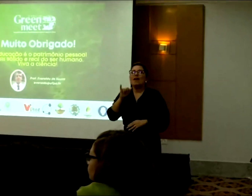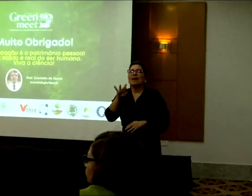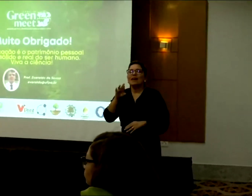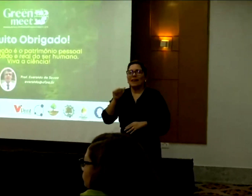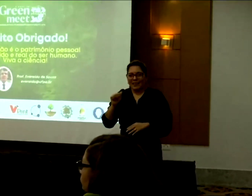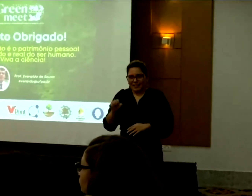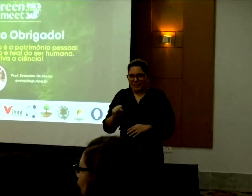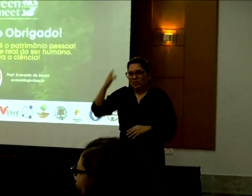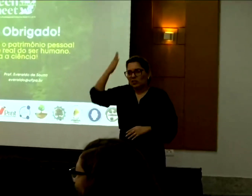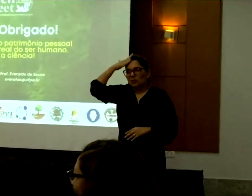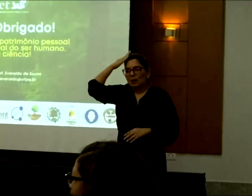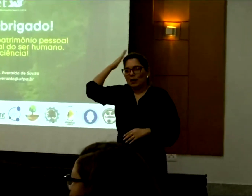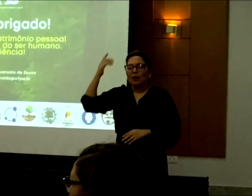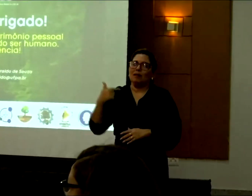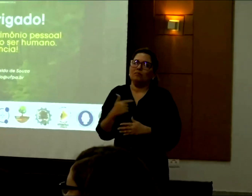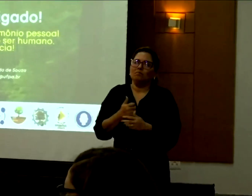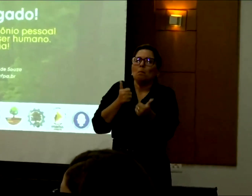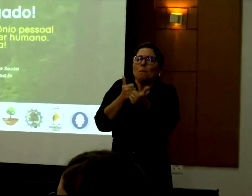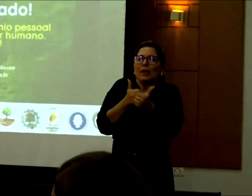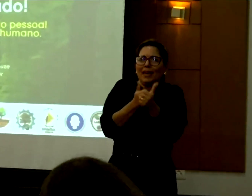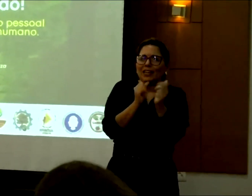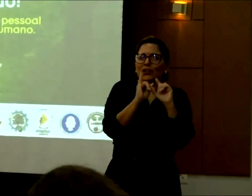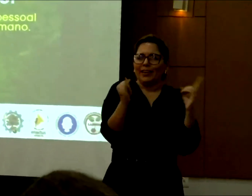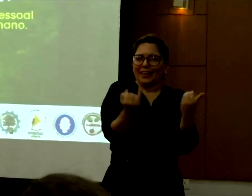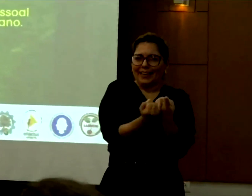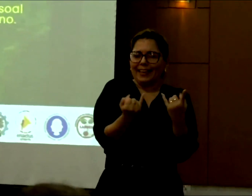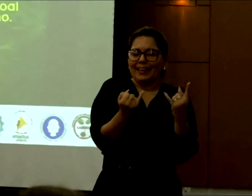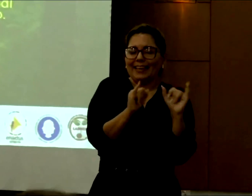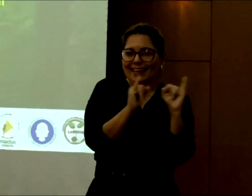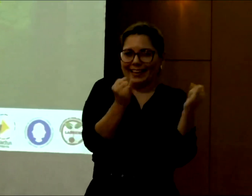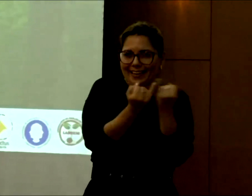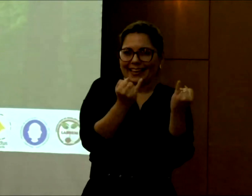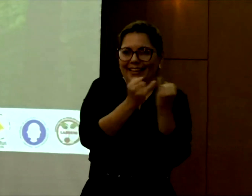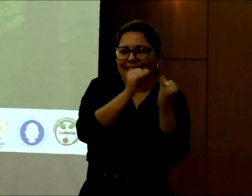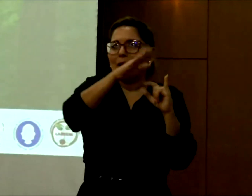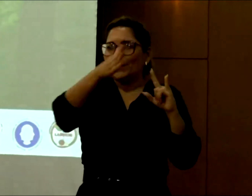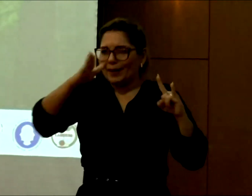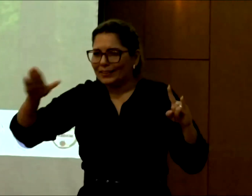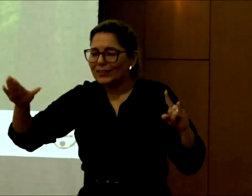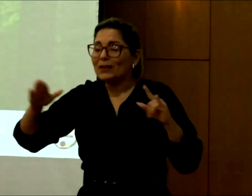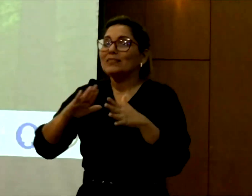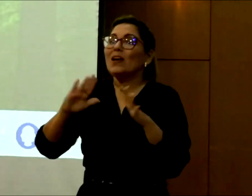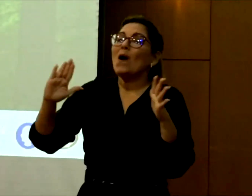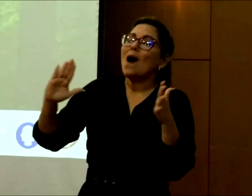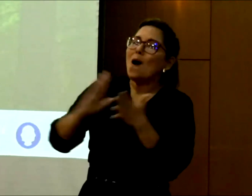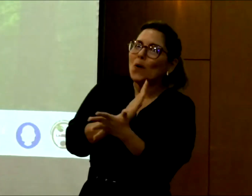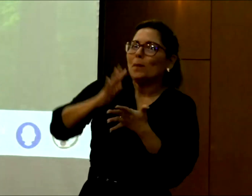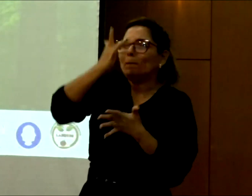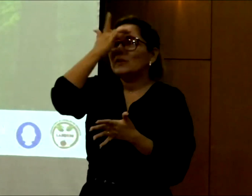is now part of the island of Manajó and the professor asks about, for example , we don't follow much in the press,